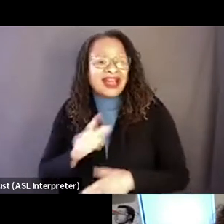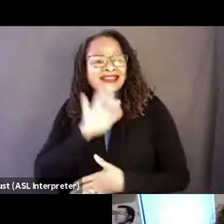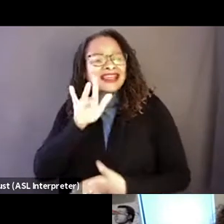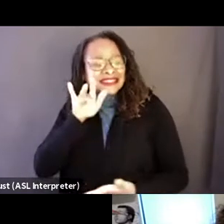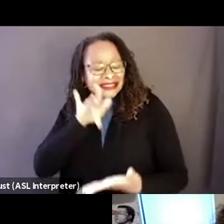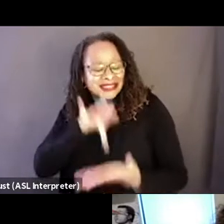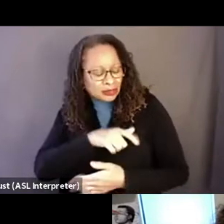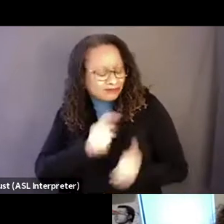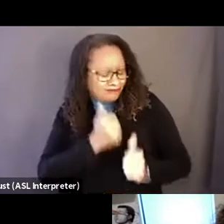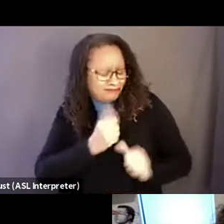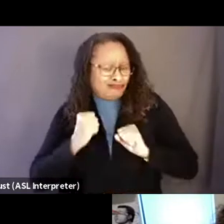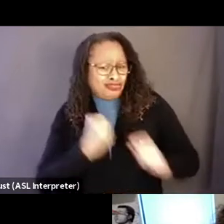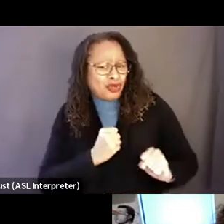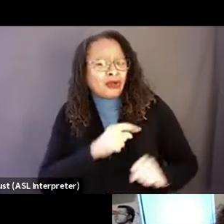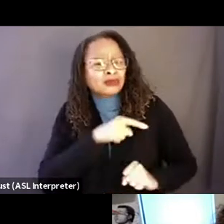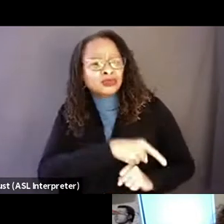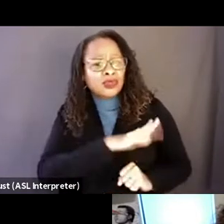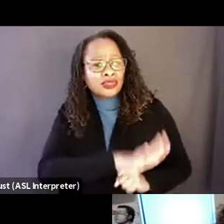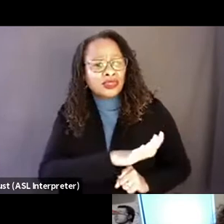would need to be central to the aesthetic of the film.